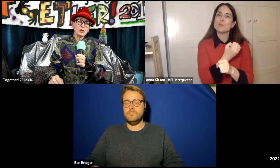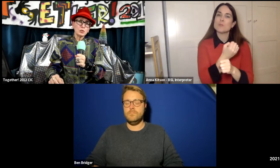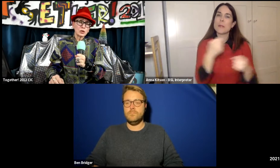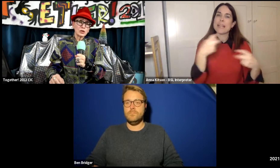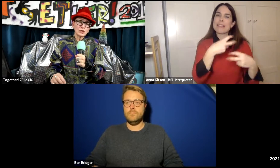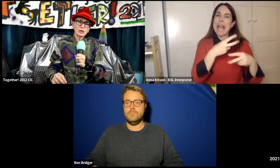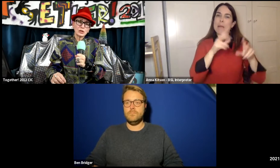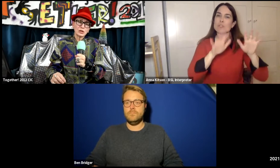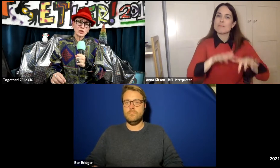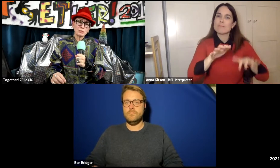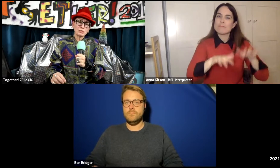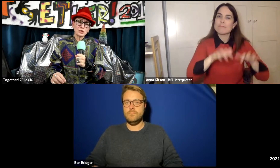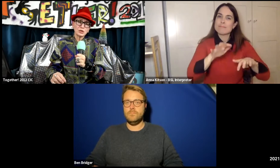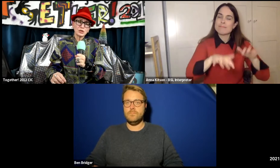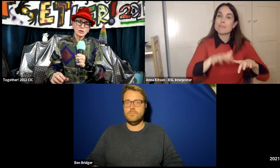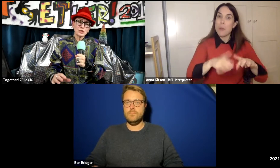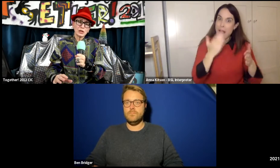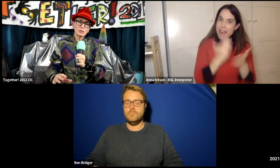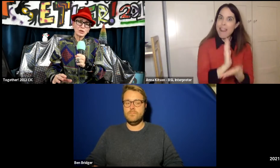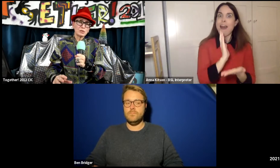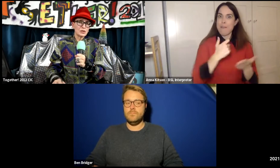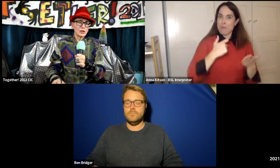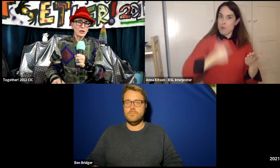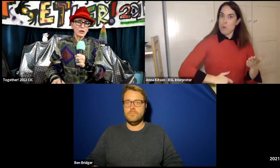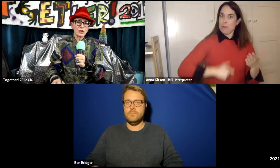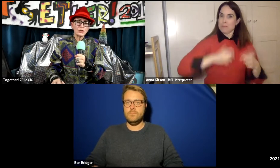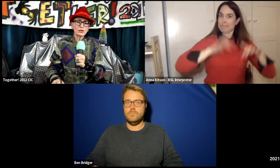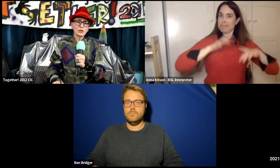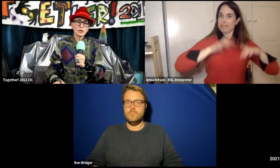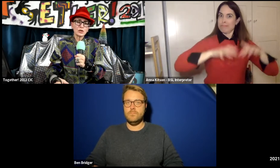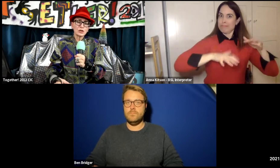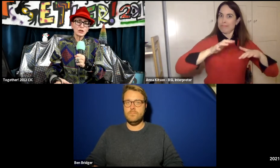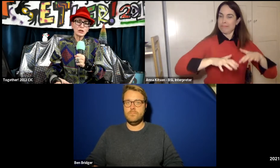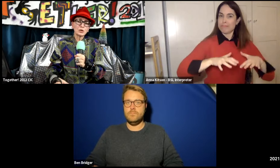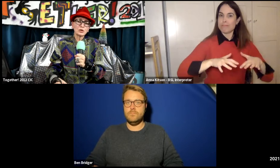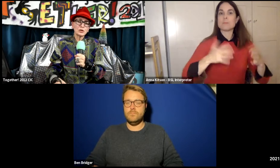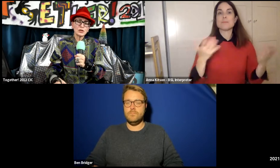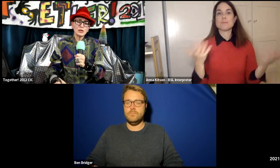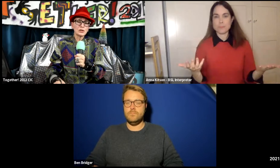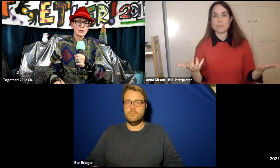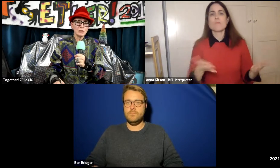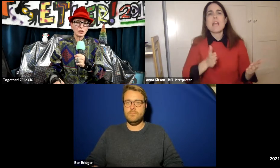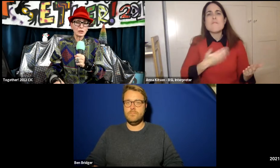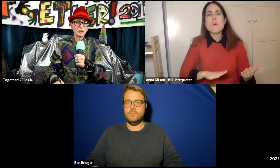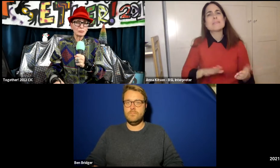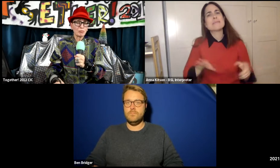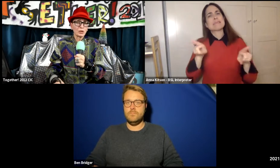want to see the captions at the same time as us, just click on the, "cc",